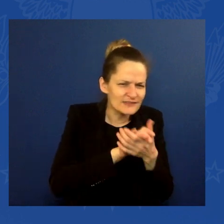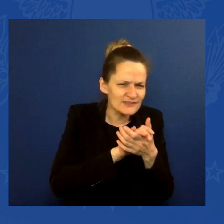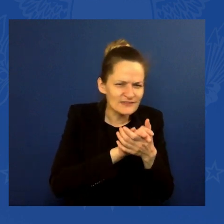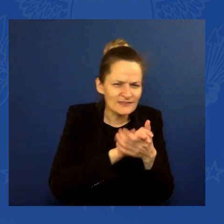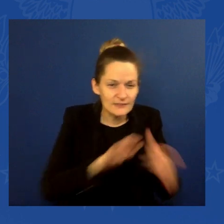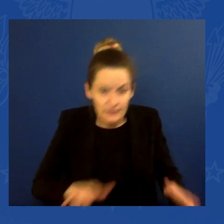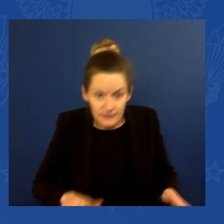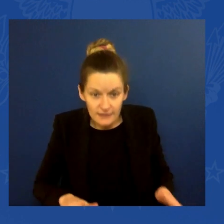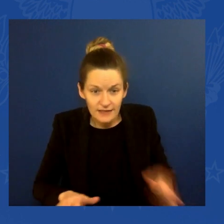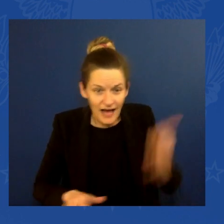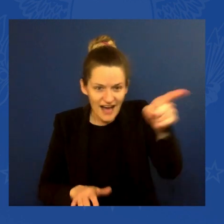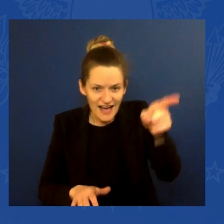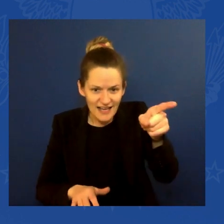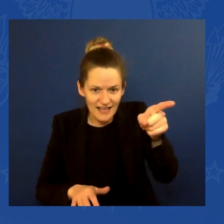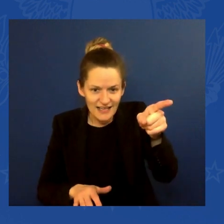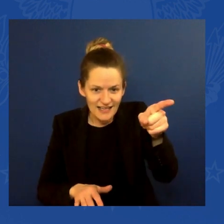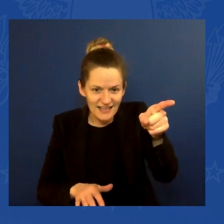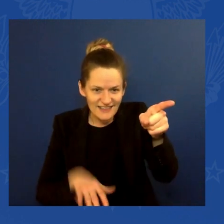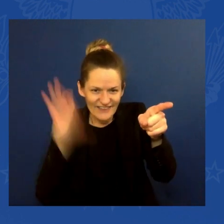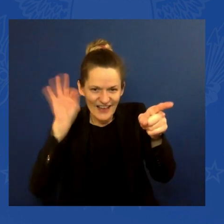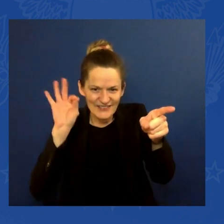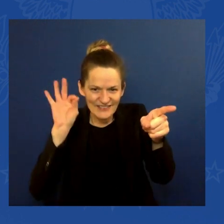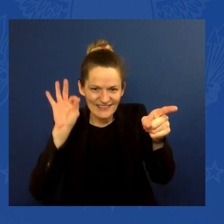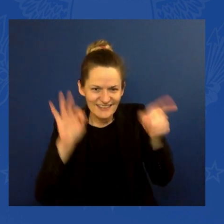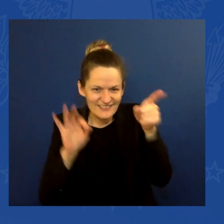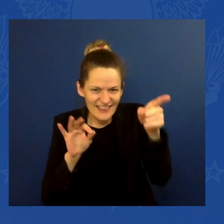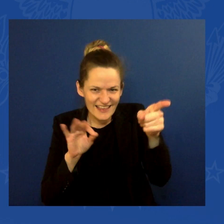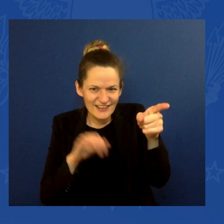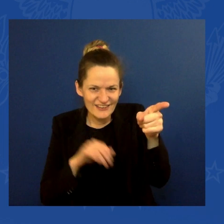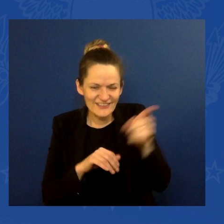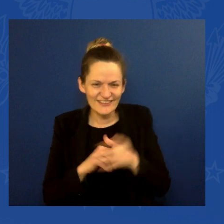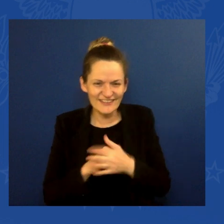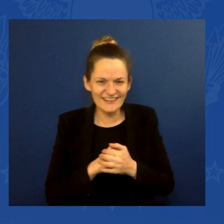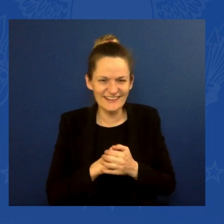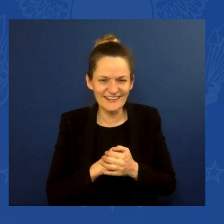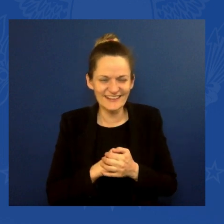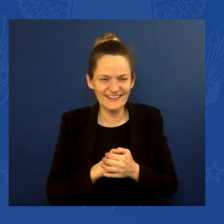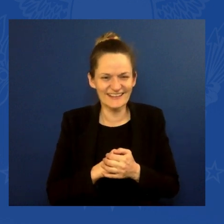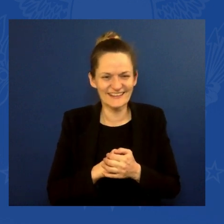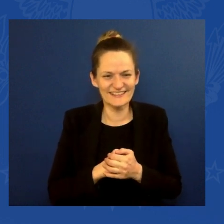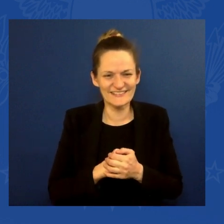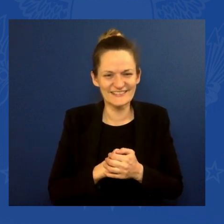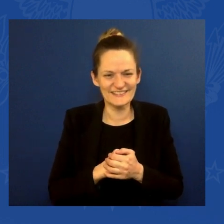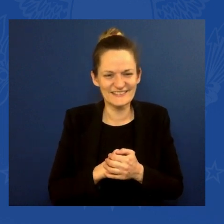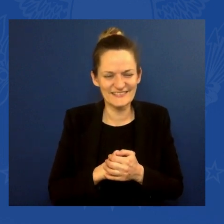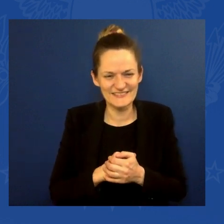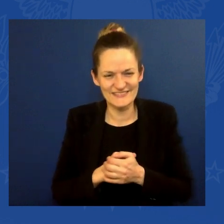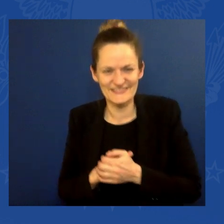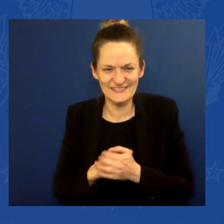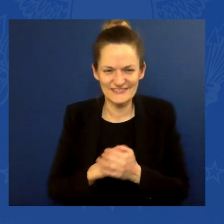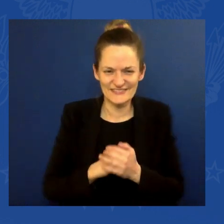There you go. Unfortunately for Jimmy,